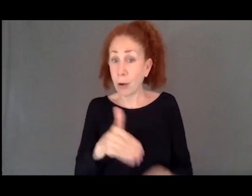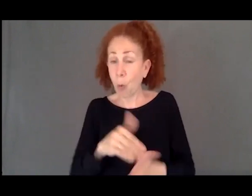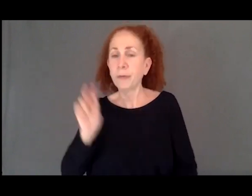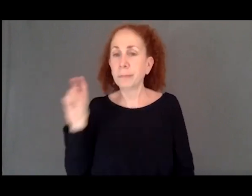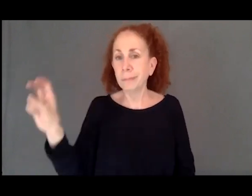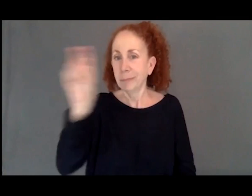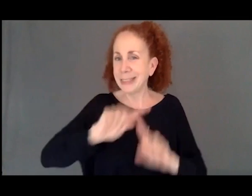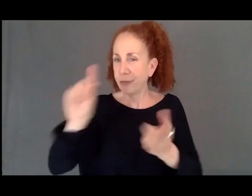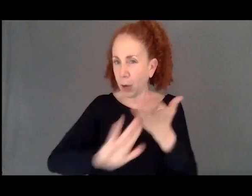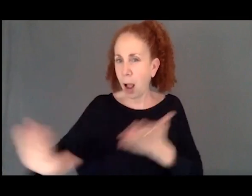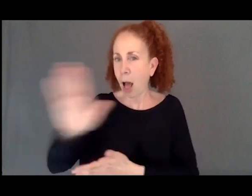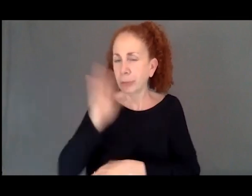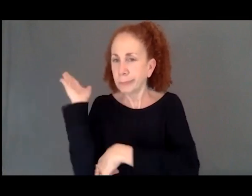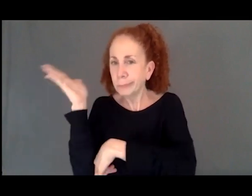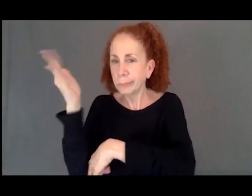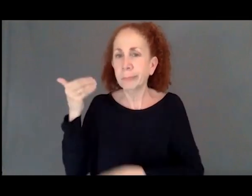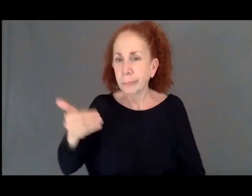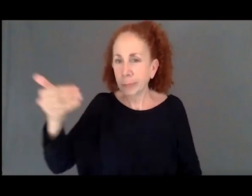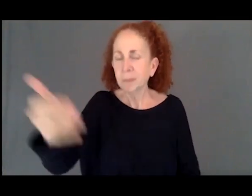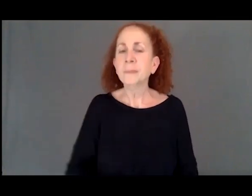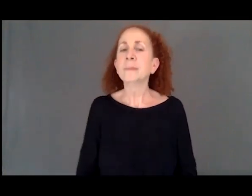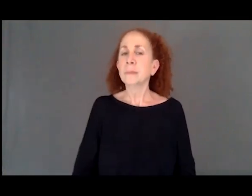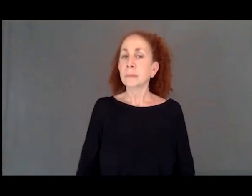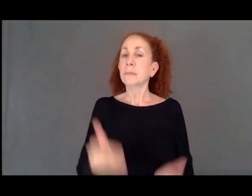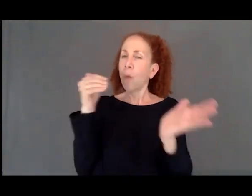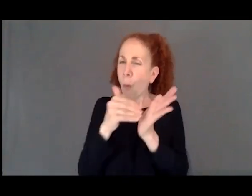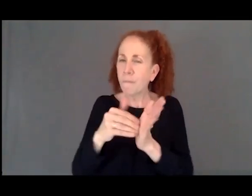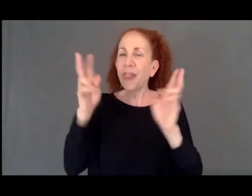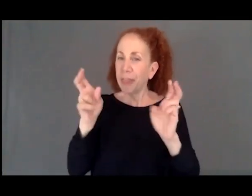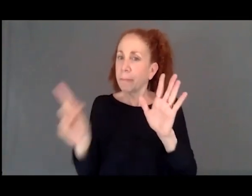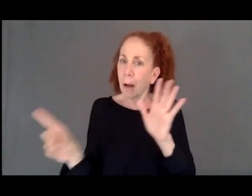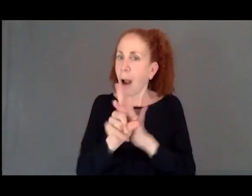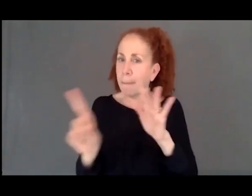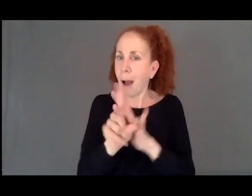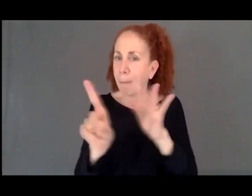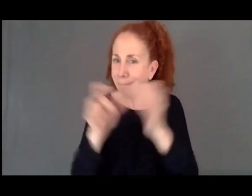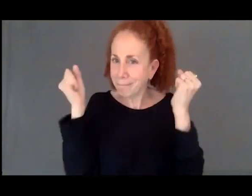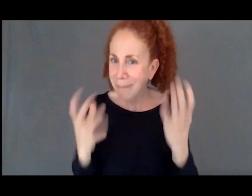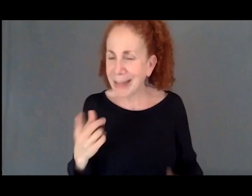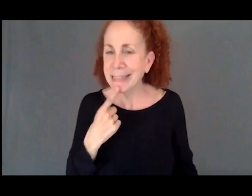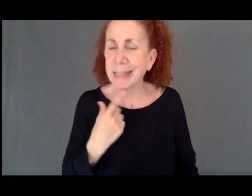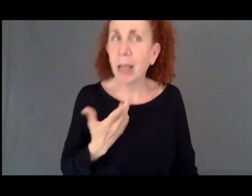I go around to a lot of college campuses. And often, a theme that gets repeated by a lot of college students is, we're